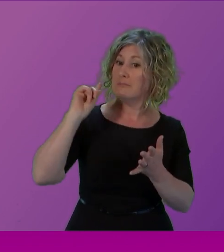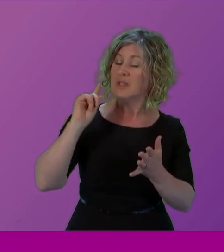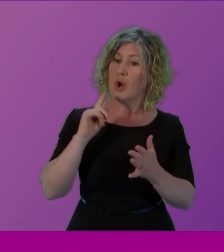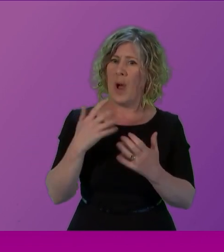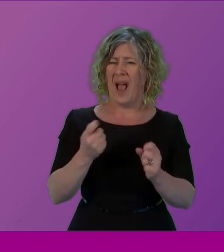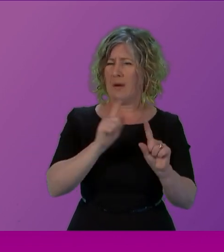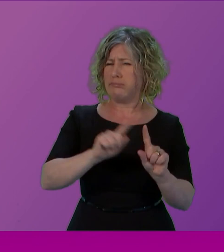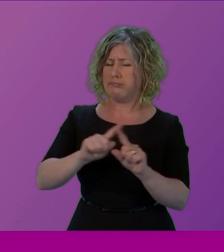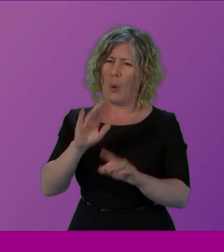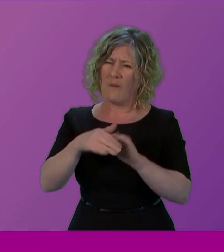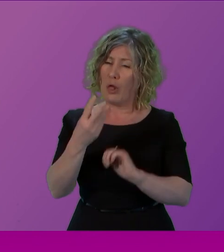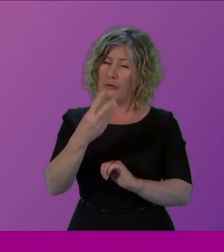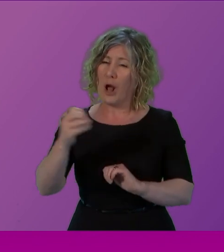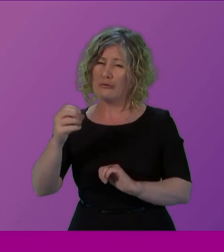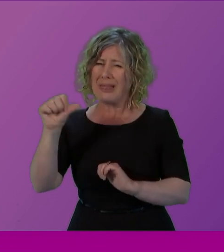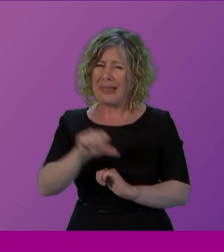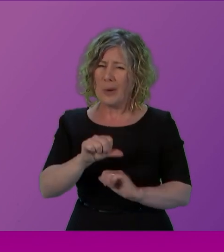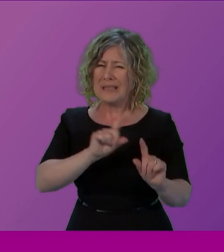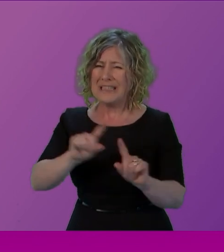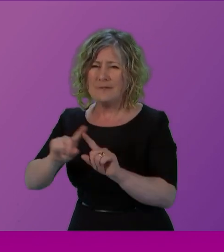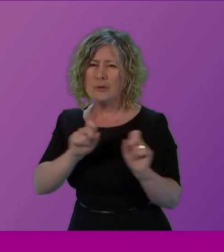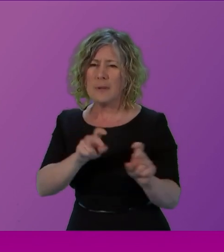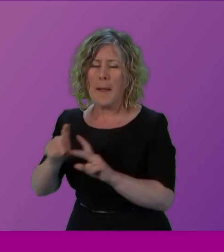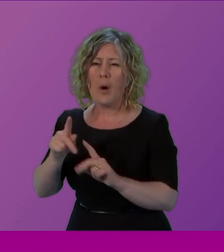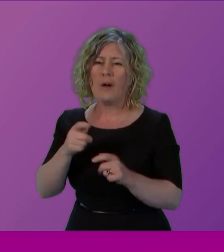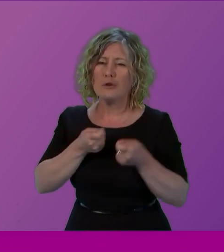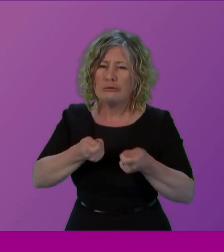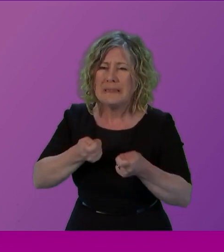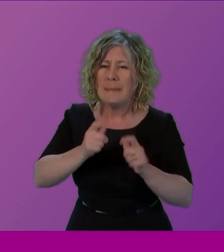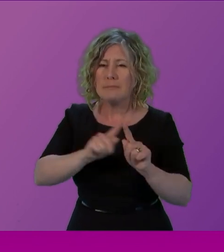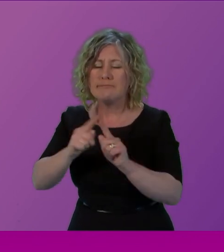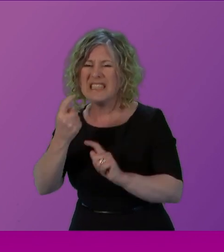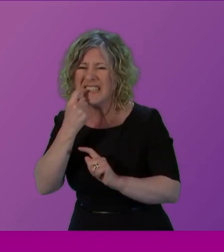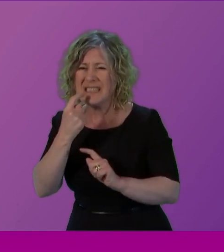a month, which I think means that we are on course for more than 3.5 million contacts